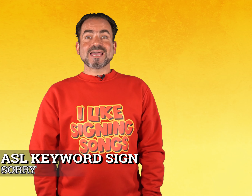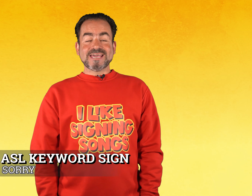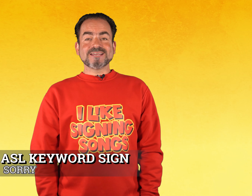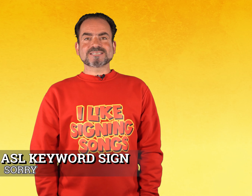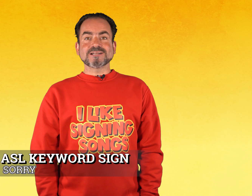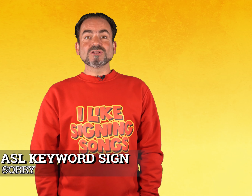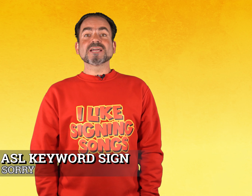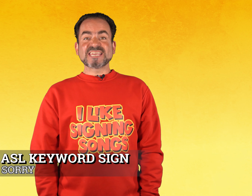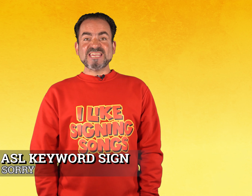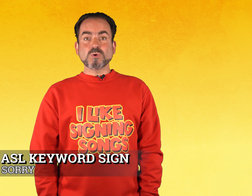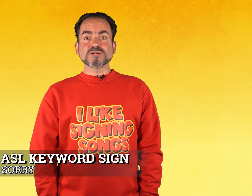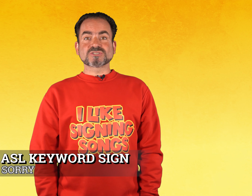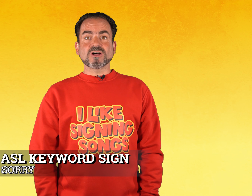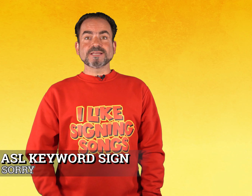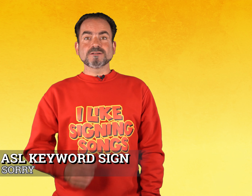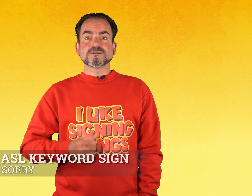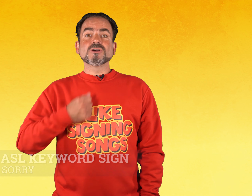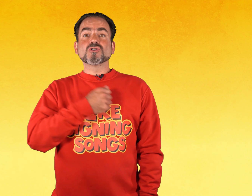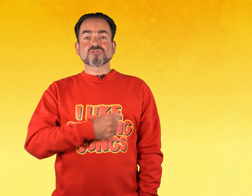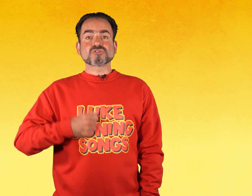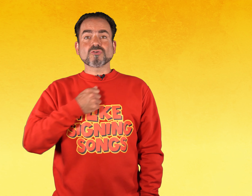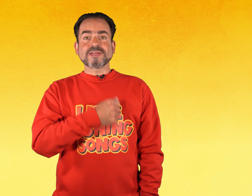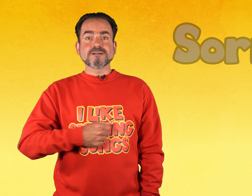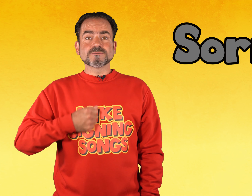ASL keyword sign sorry.